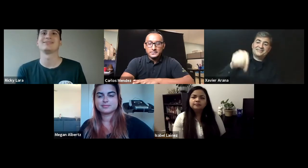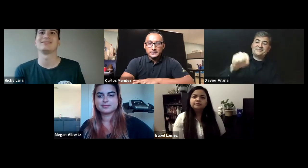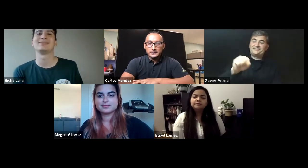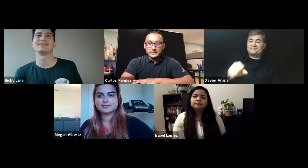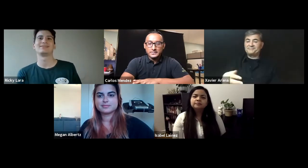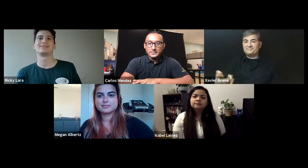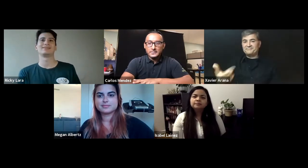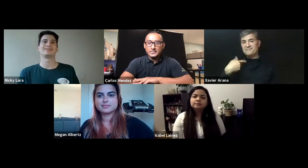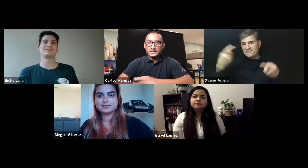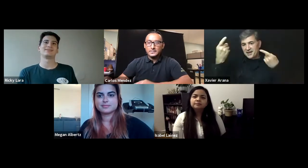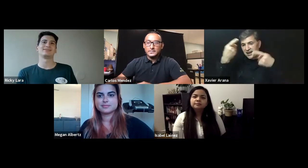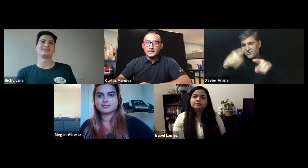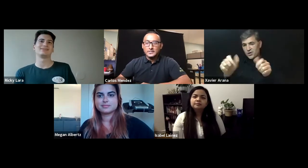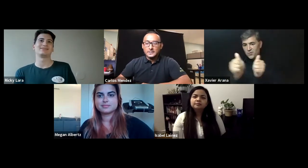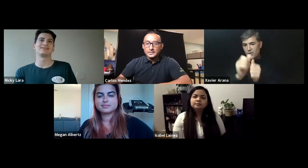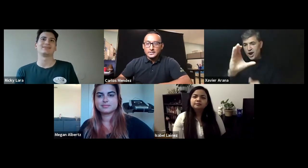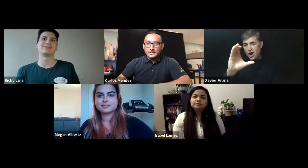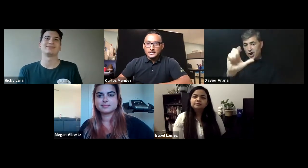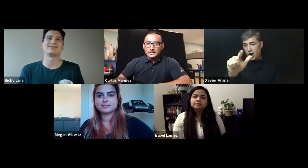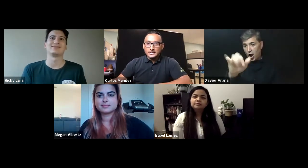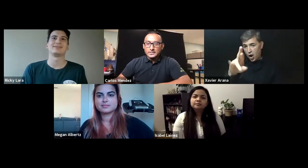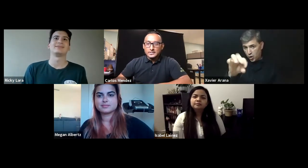you know, once you graduate. Xavier.